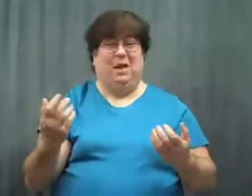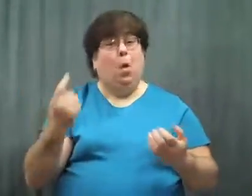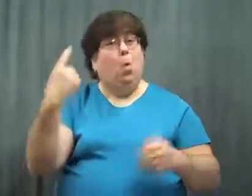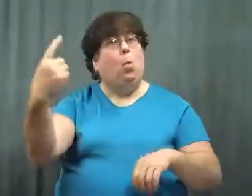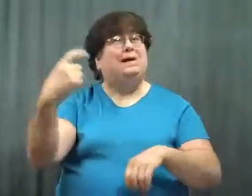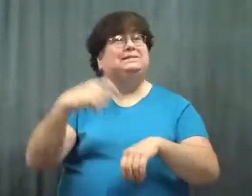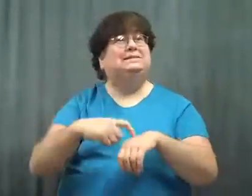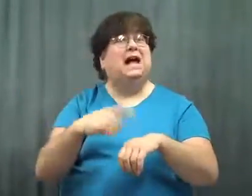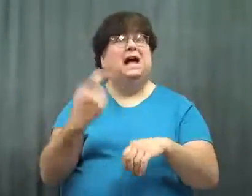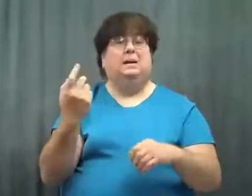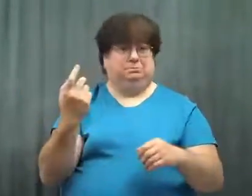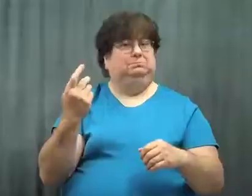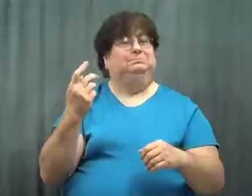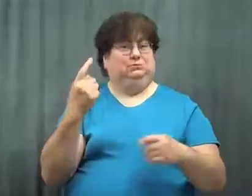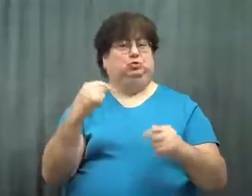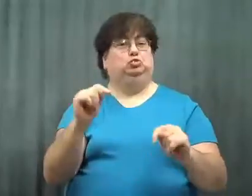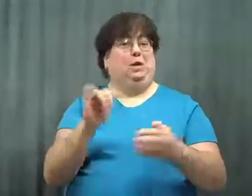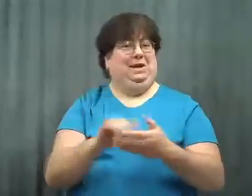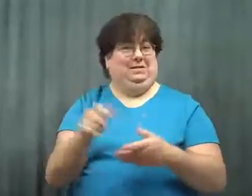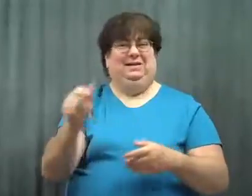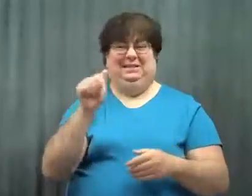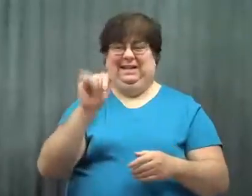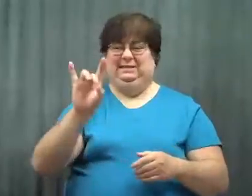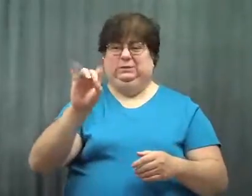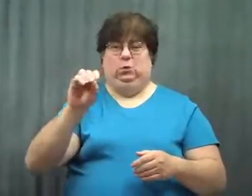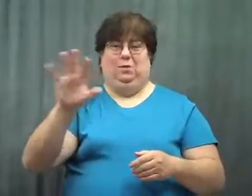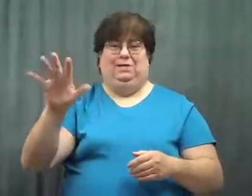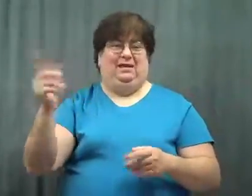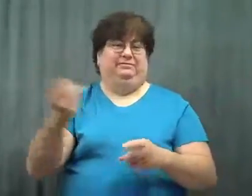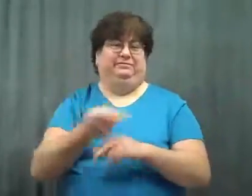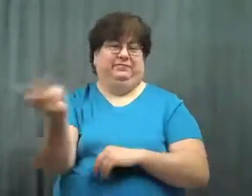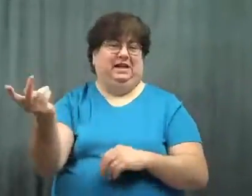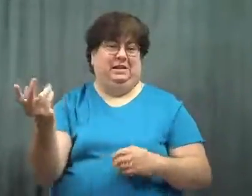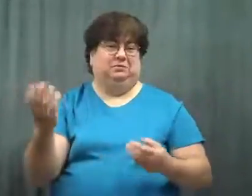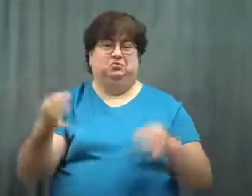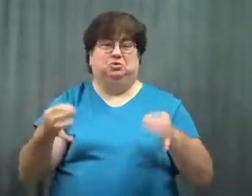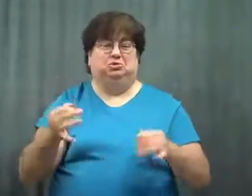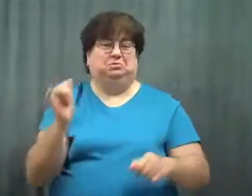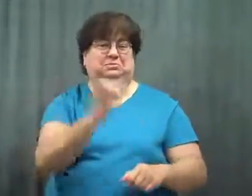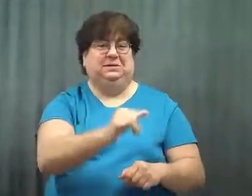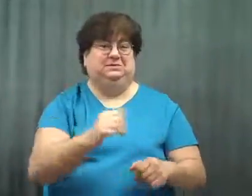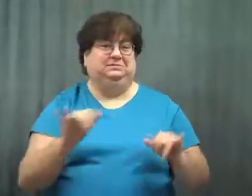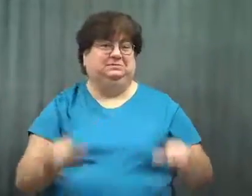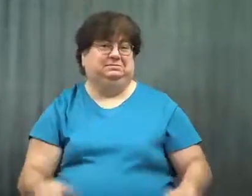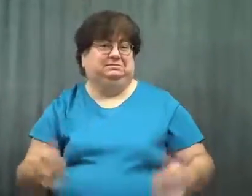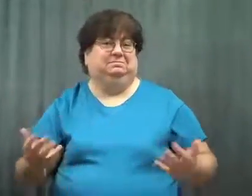This has been attempted only once, in 1805. It failed, and the judge remained.